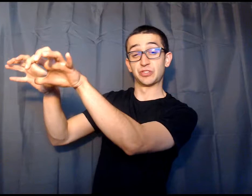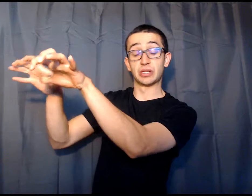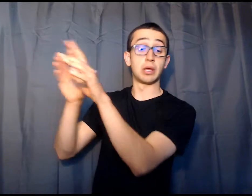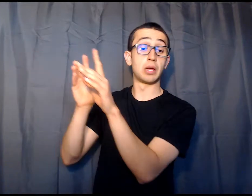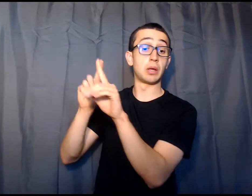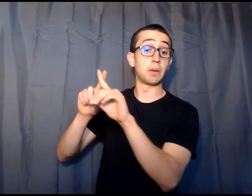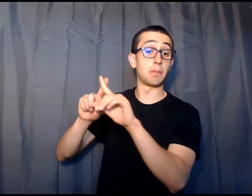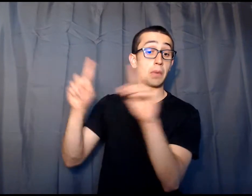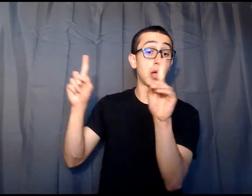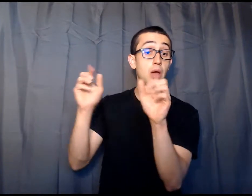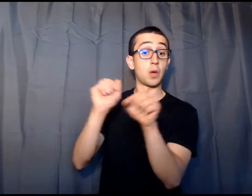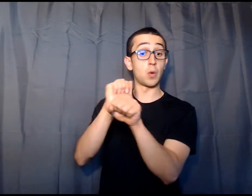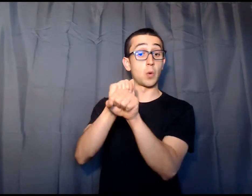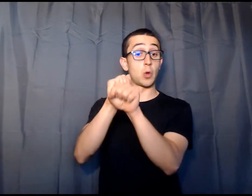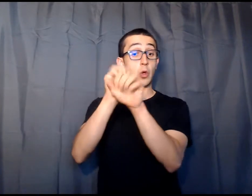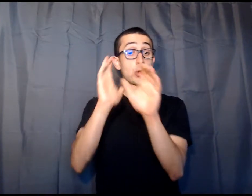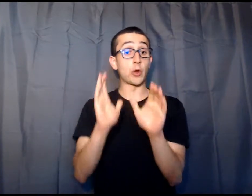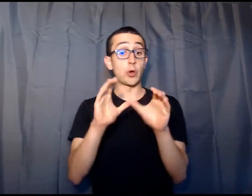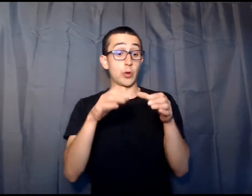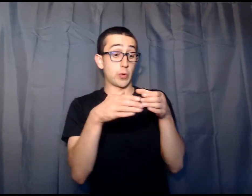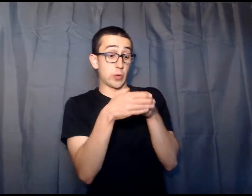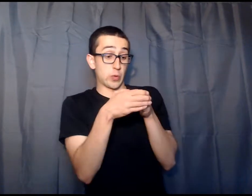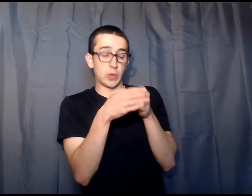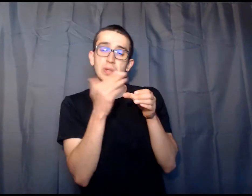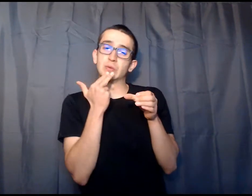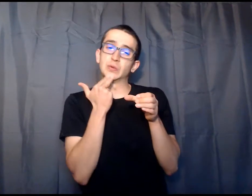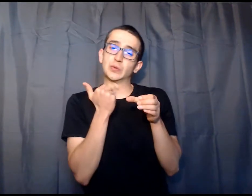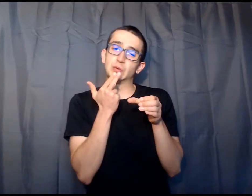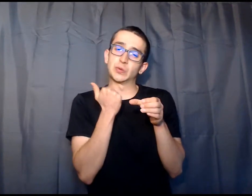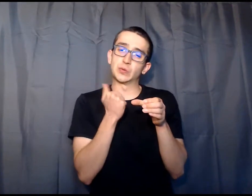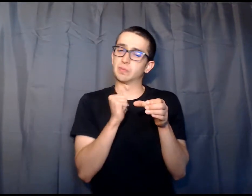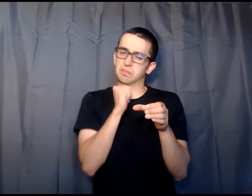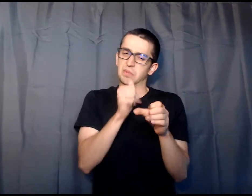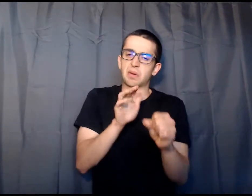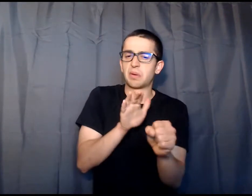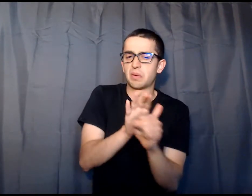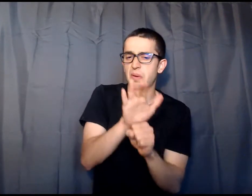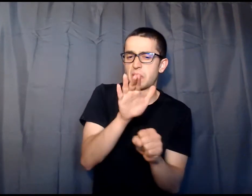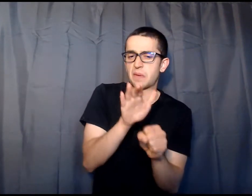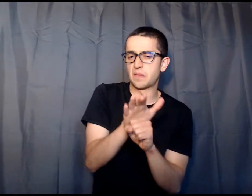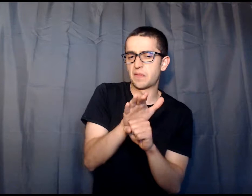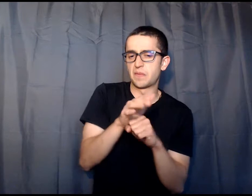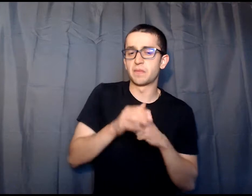but the laborers are few;